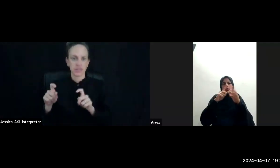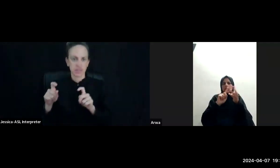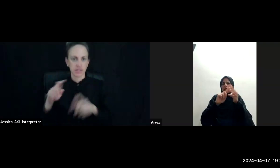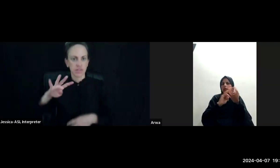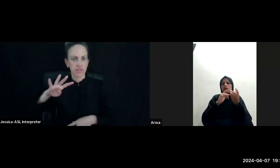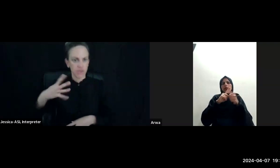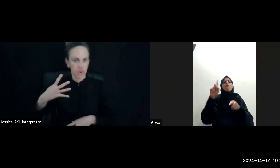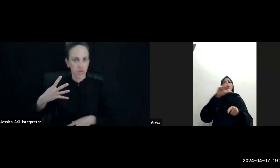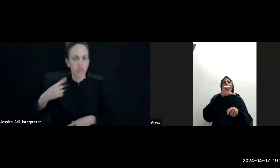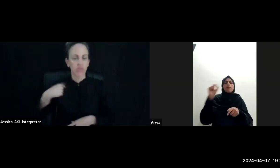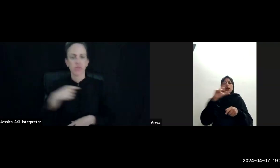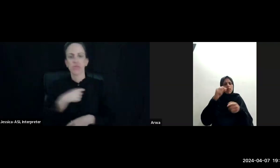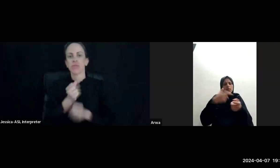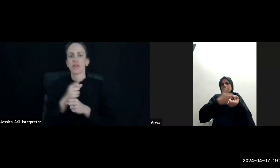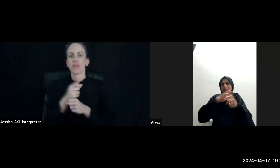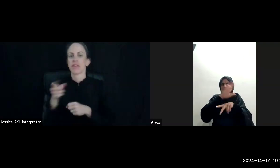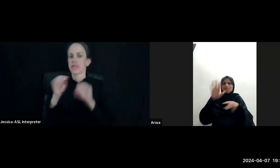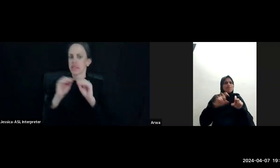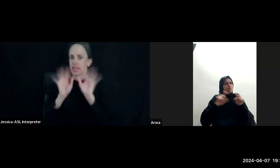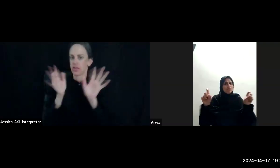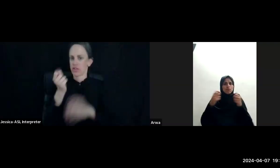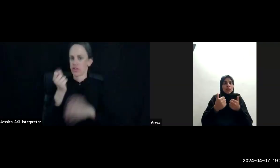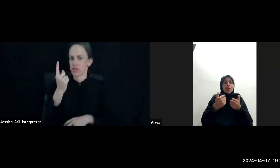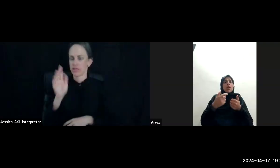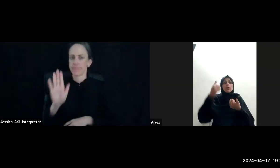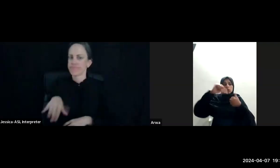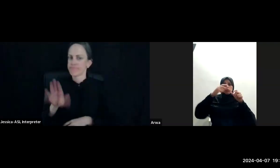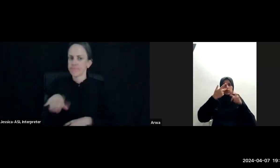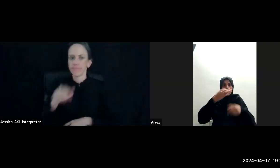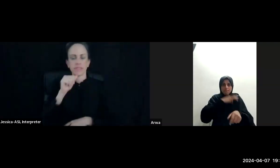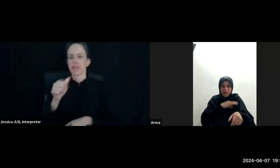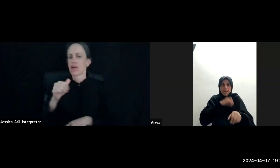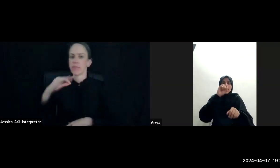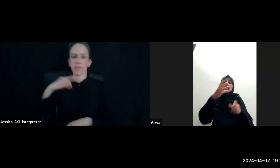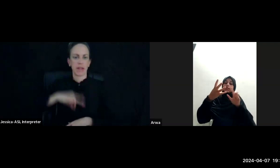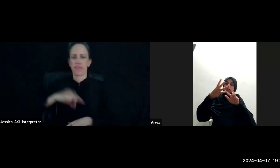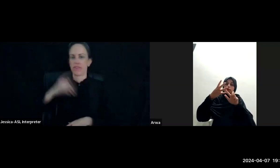clearly understand that it's not going to be of any benefit doing this test because stem therapy and